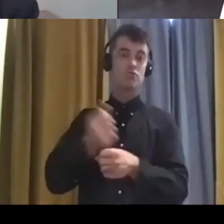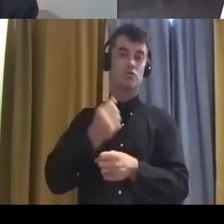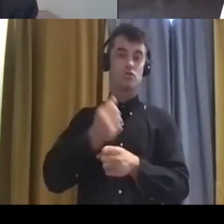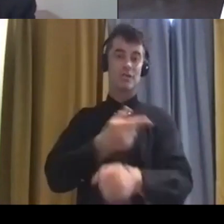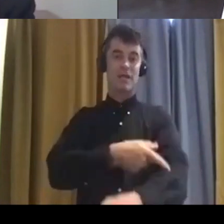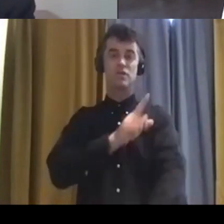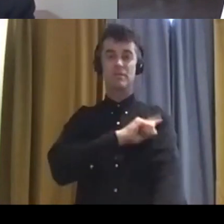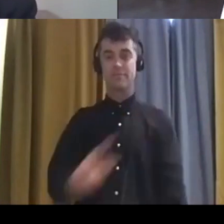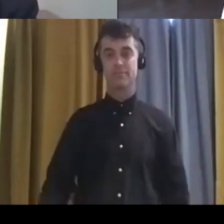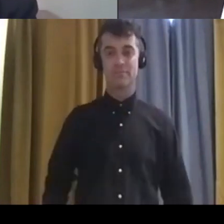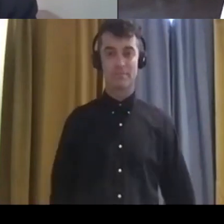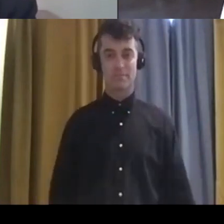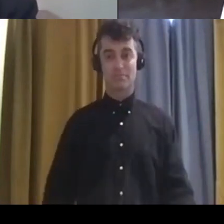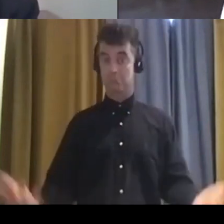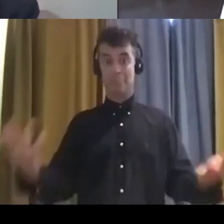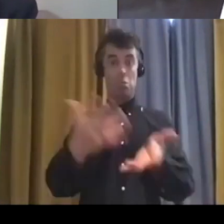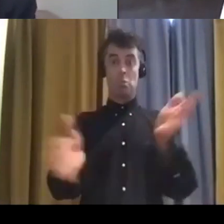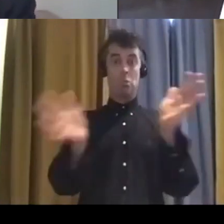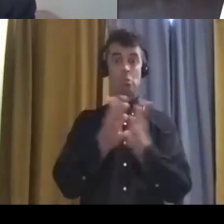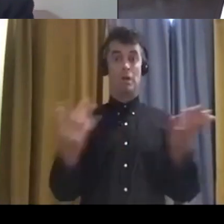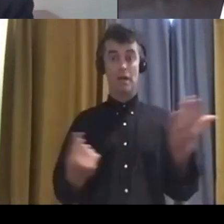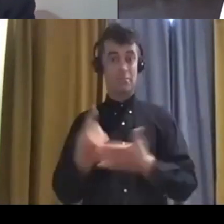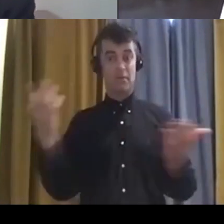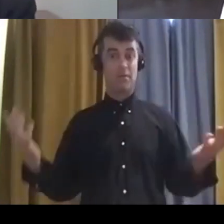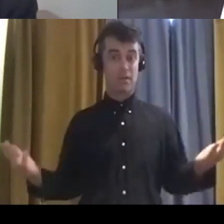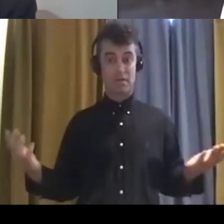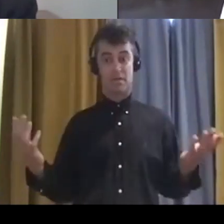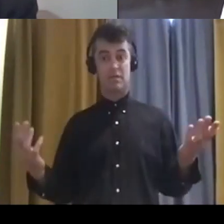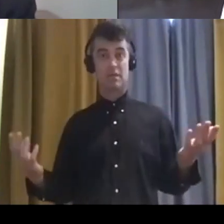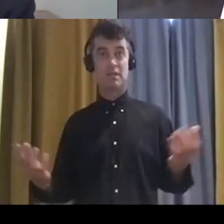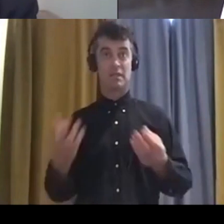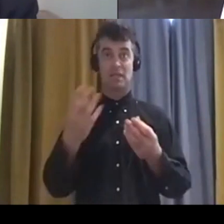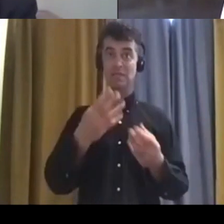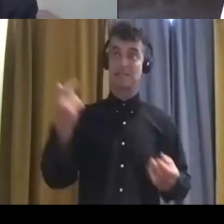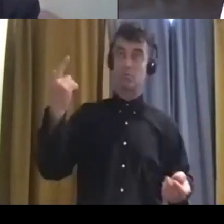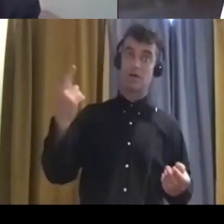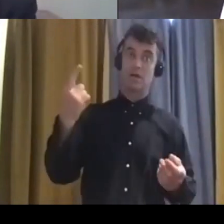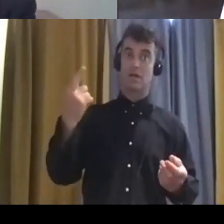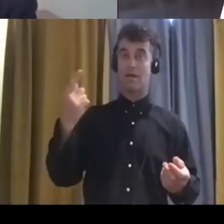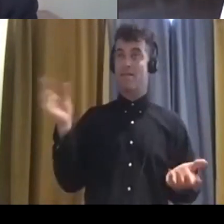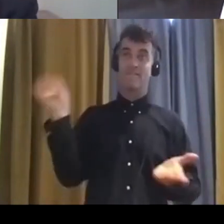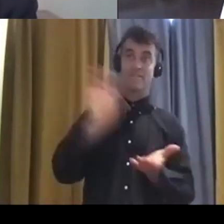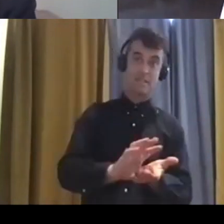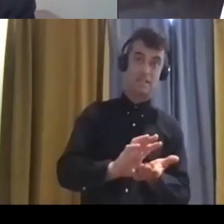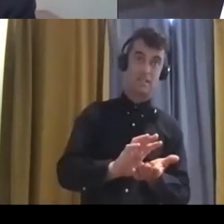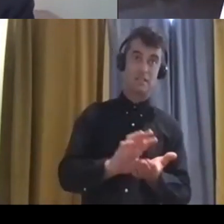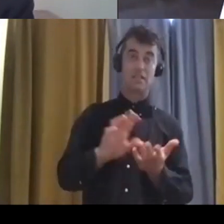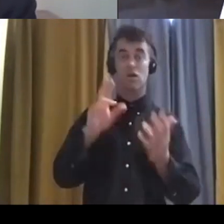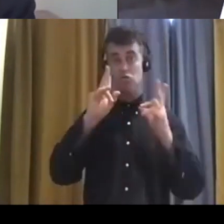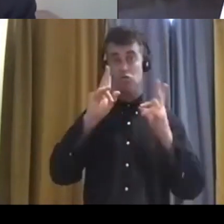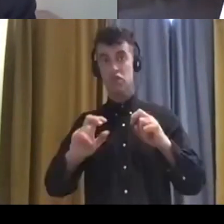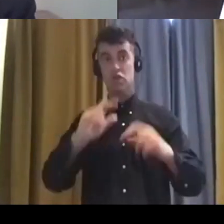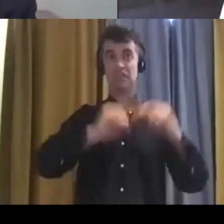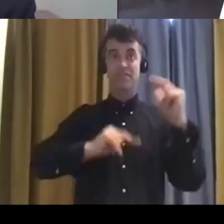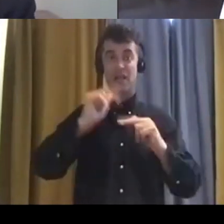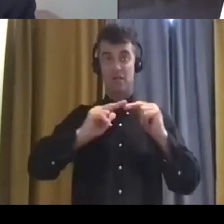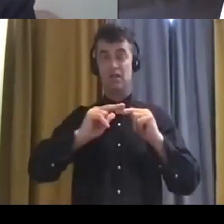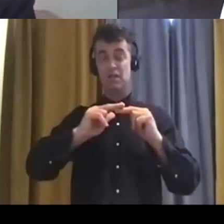how did that happen, well somebody came in and funded the idea to make that happen right,